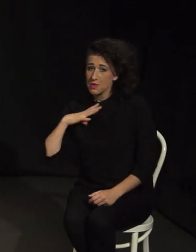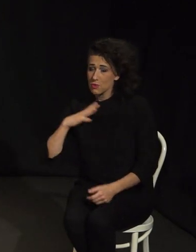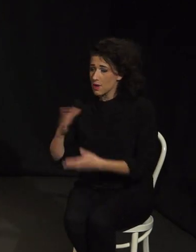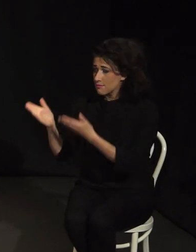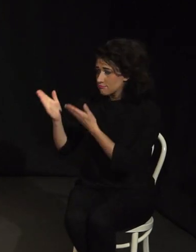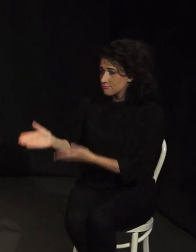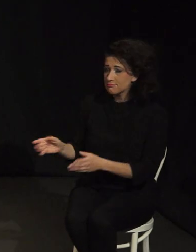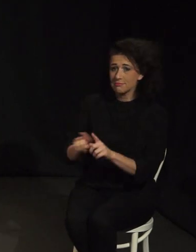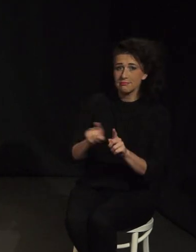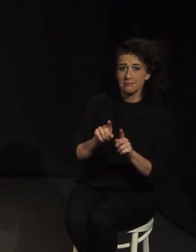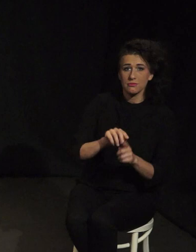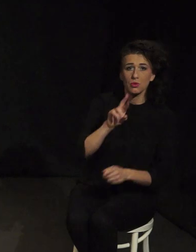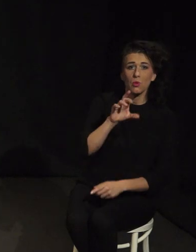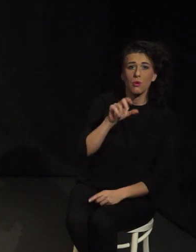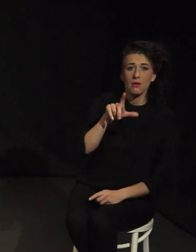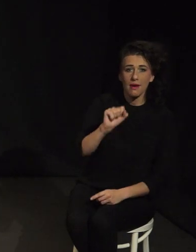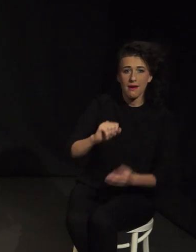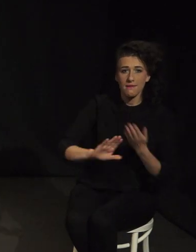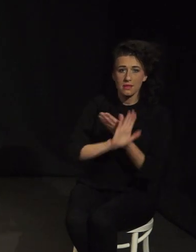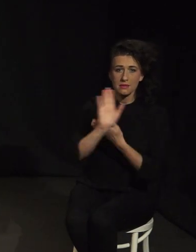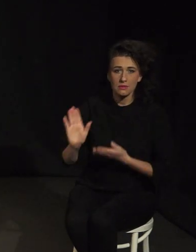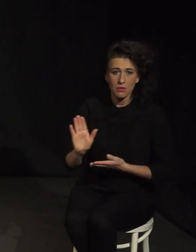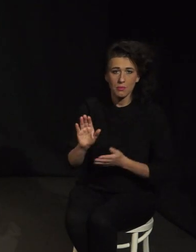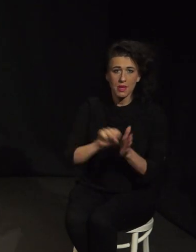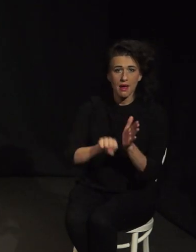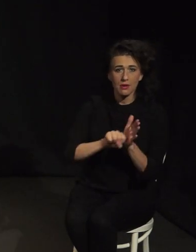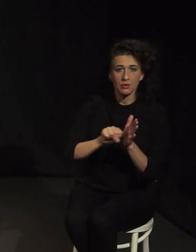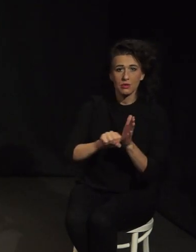which she also had the opportunity to present here.